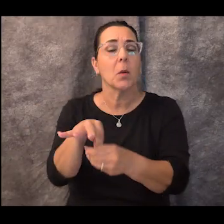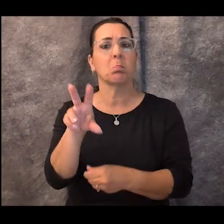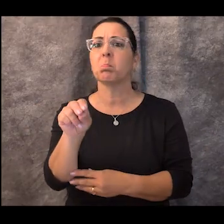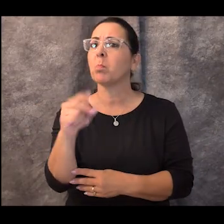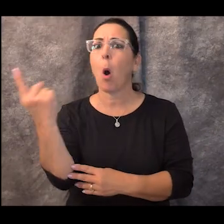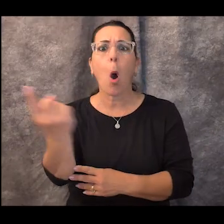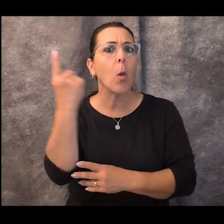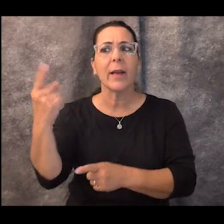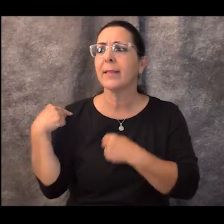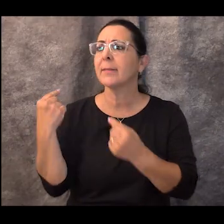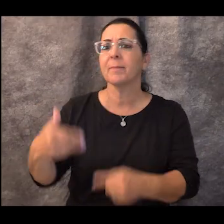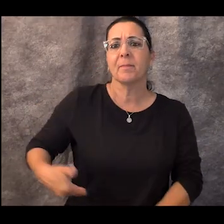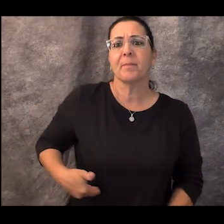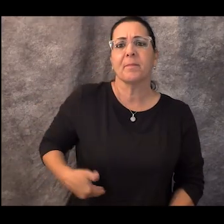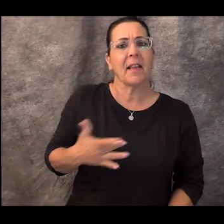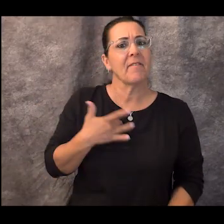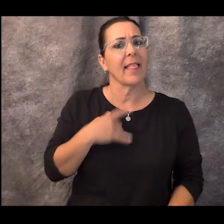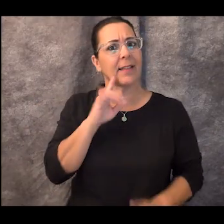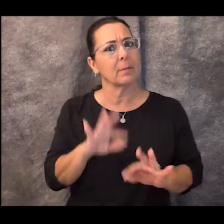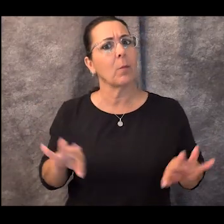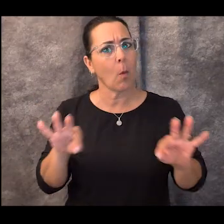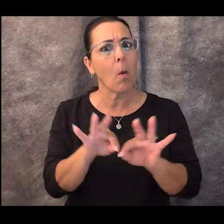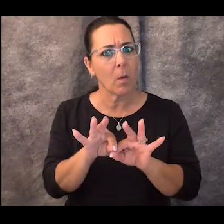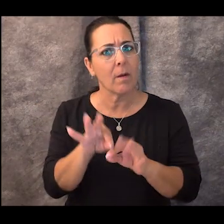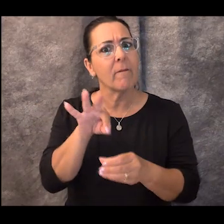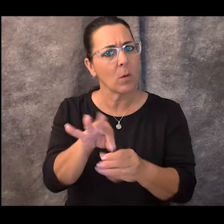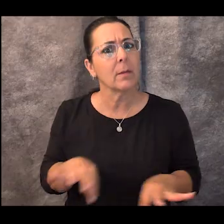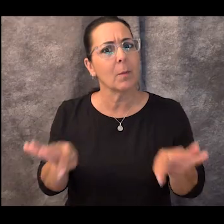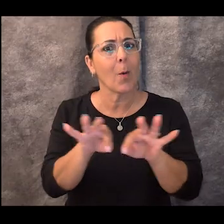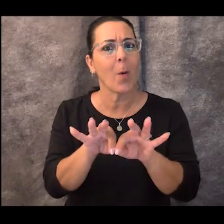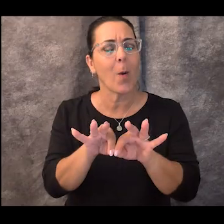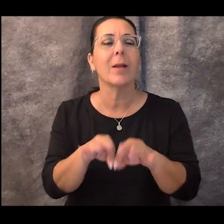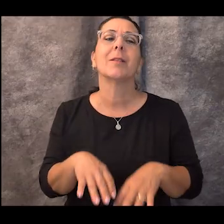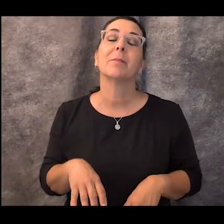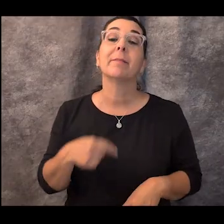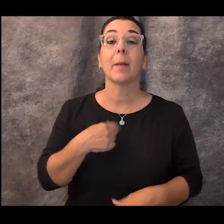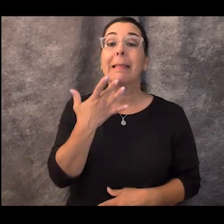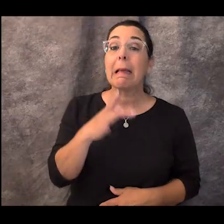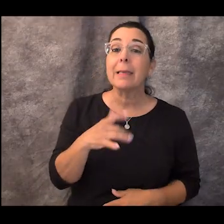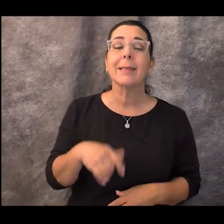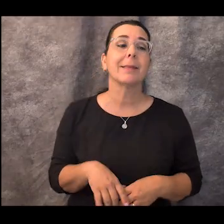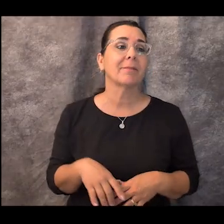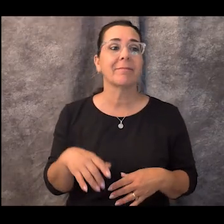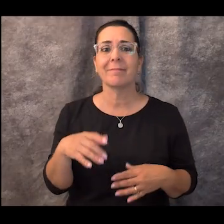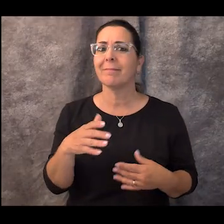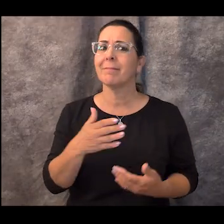And so I'm, just been I've been really lucky and really fortunate that I get to do this for a living as well,